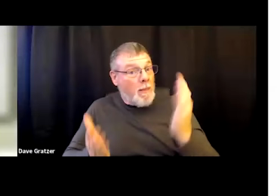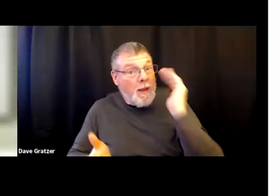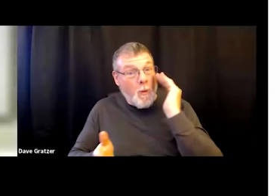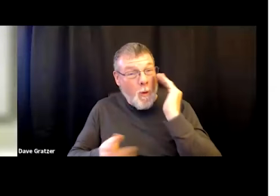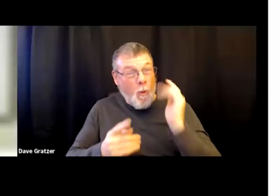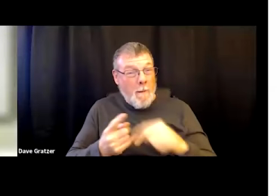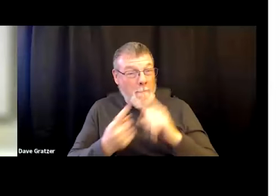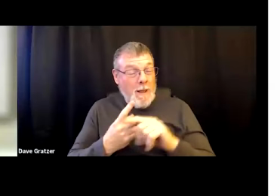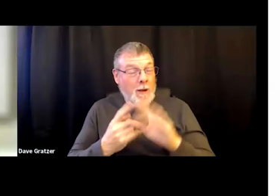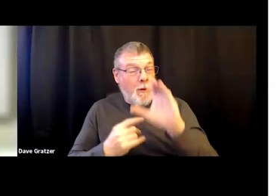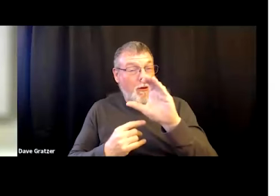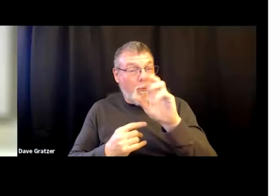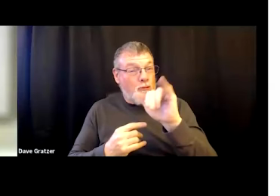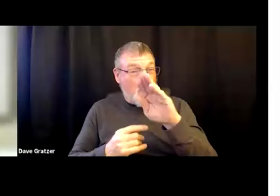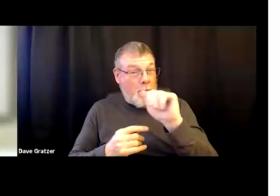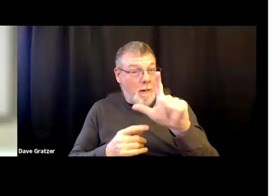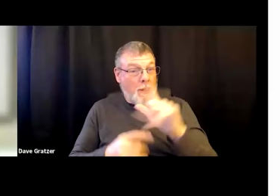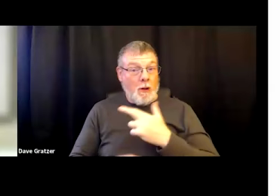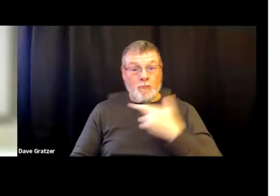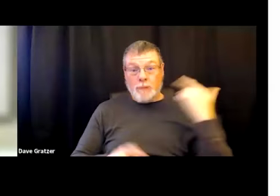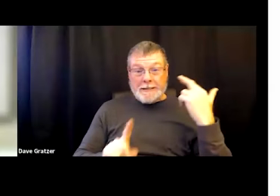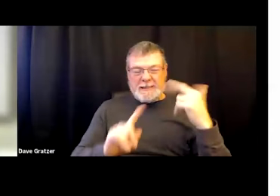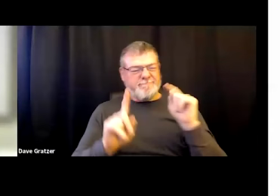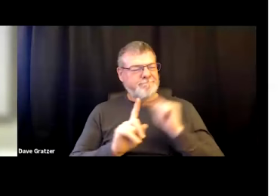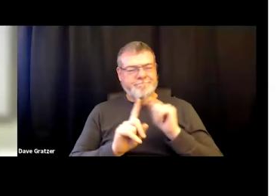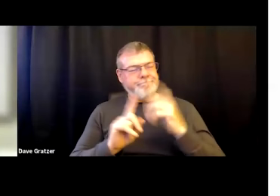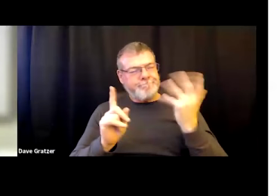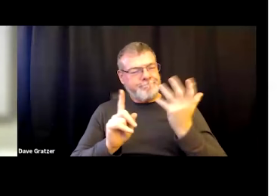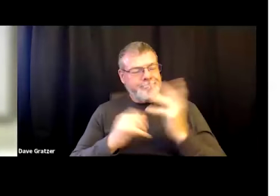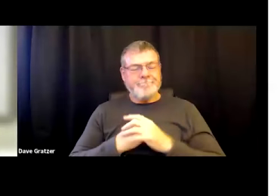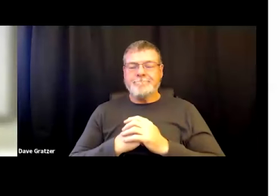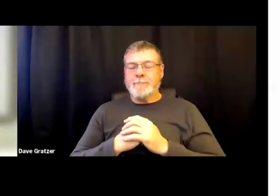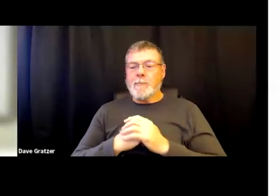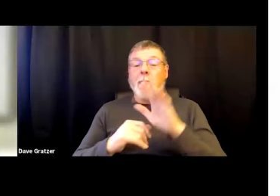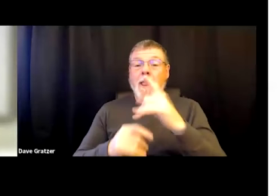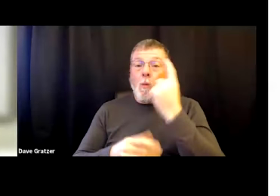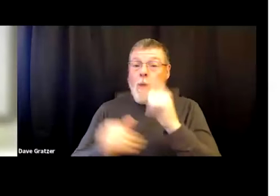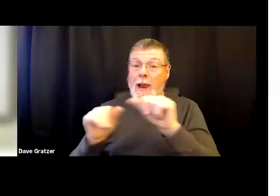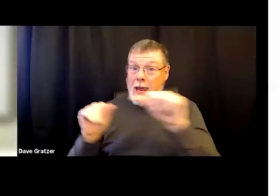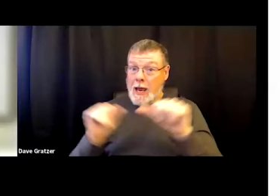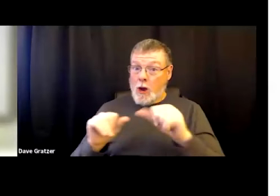just at the end of the webinar today, and one area that I find in my work